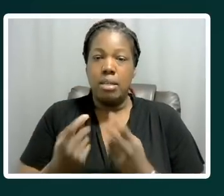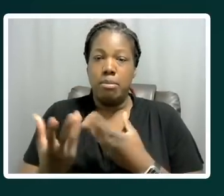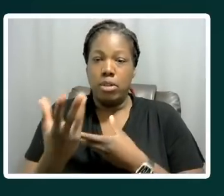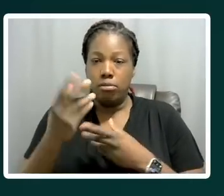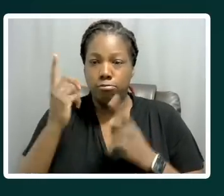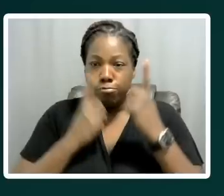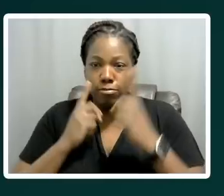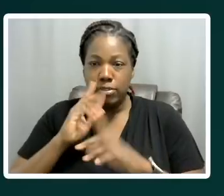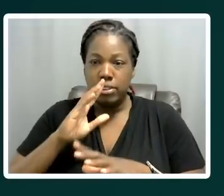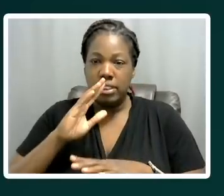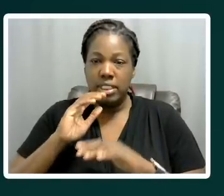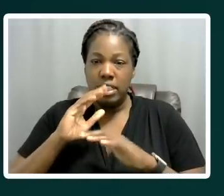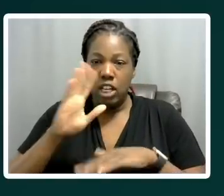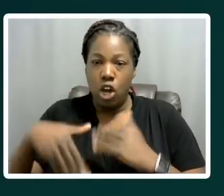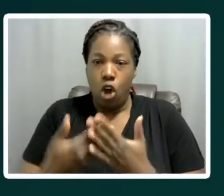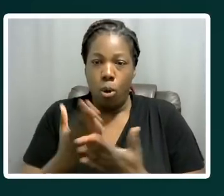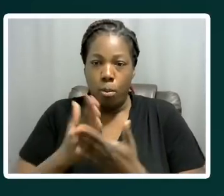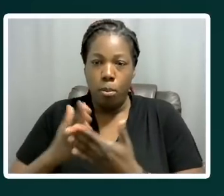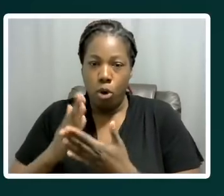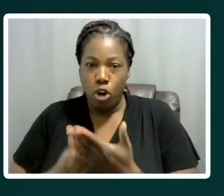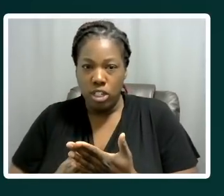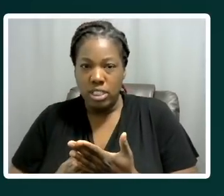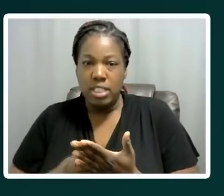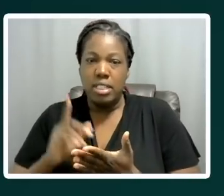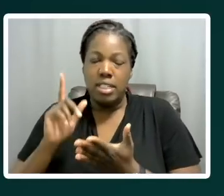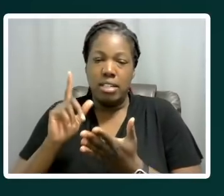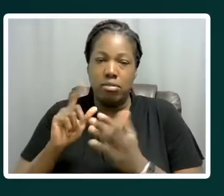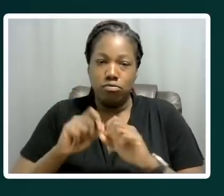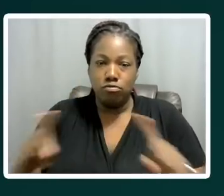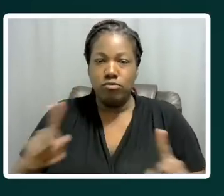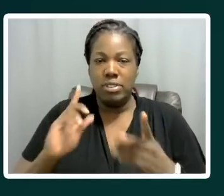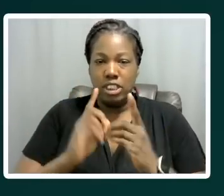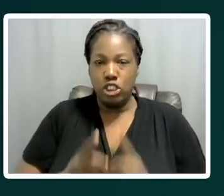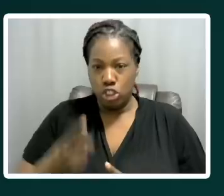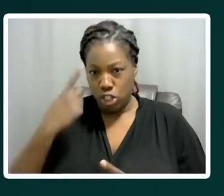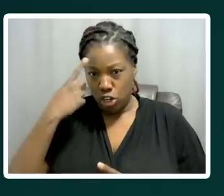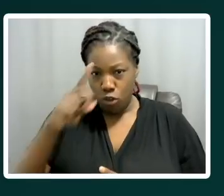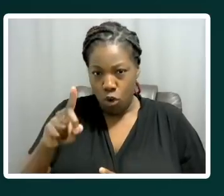be the best experience for our audience. So personally, my name is Logan Werlinger.